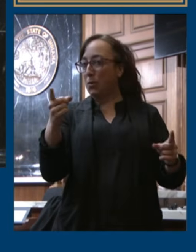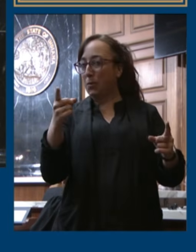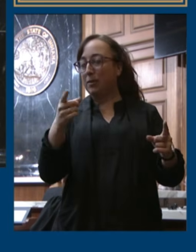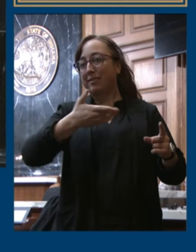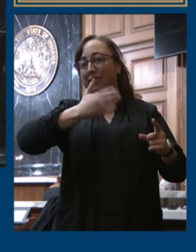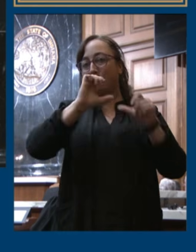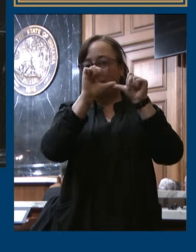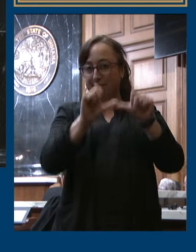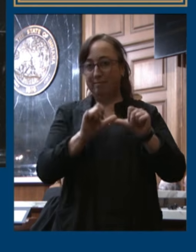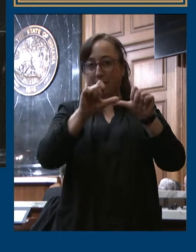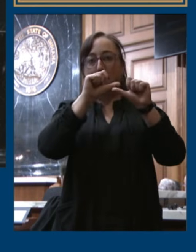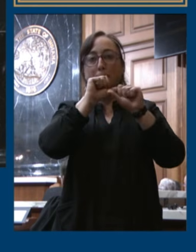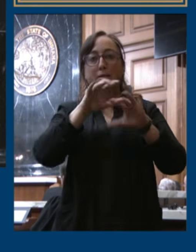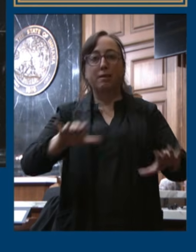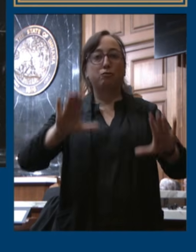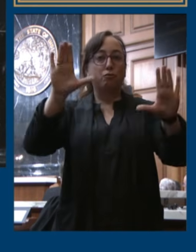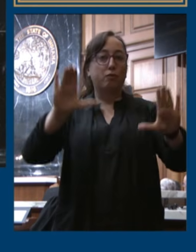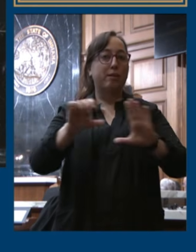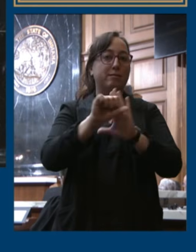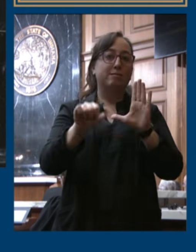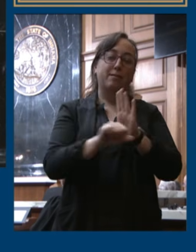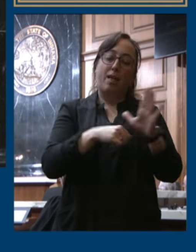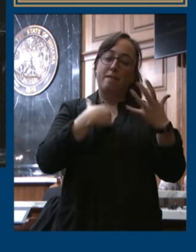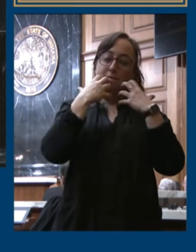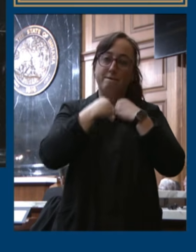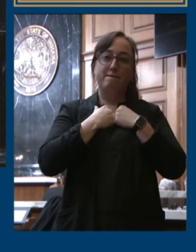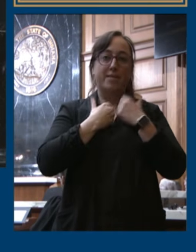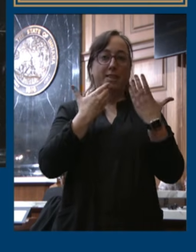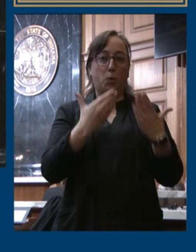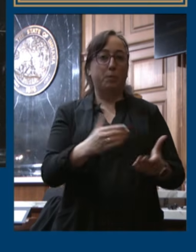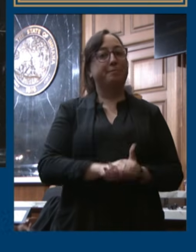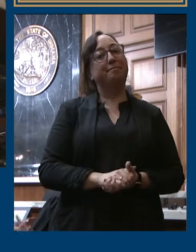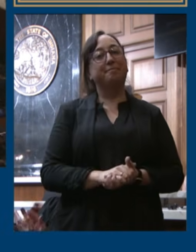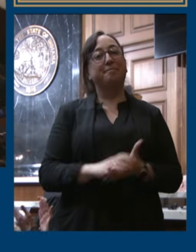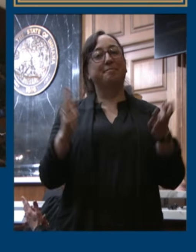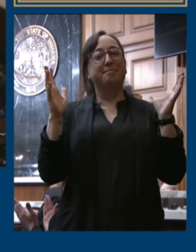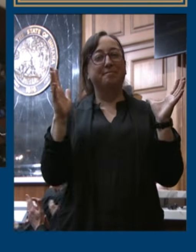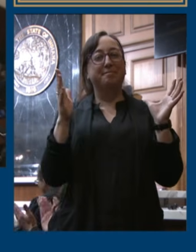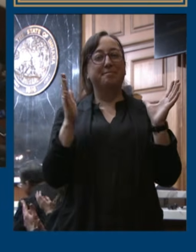AND MAY GOD CONTINUE TO BLESS THIS GREAT STATE THAT I SO LOVE. THANK YOU.